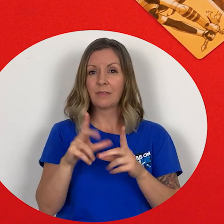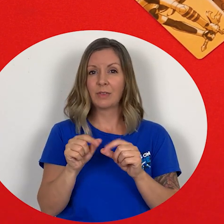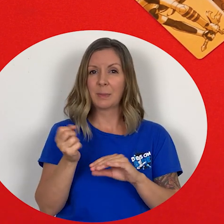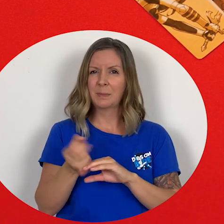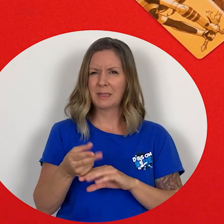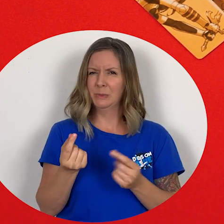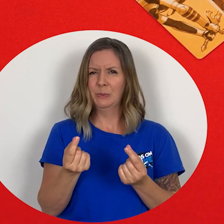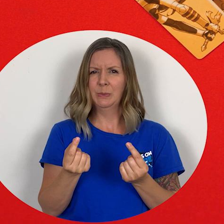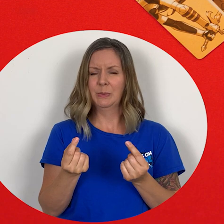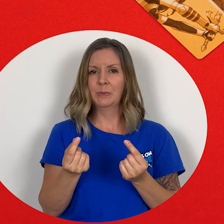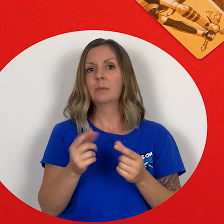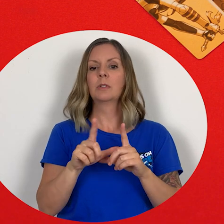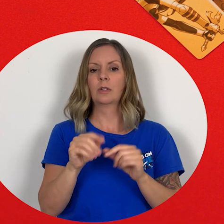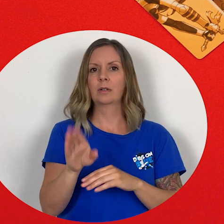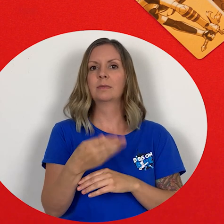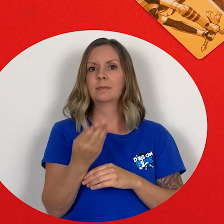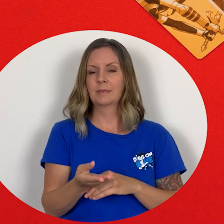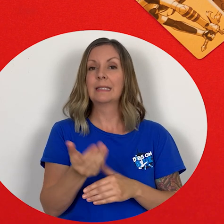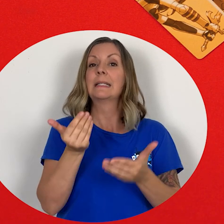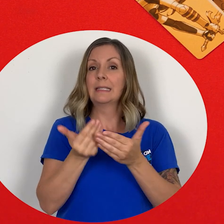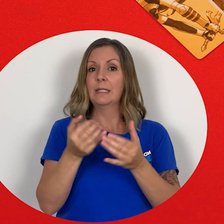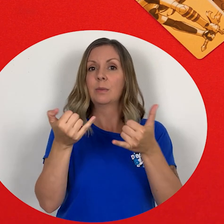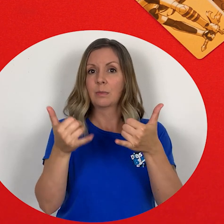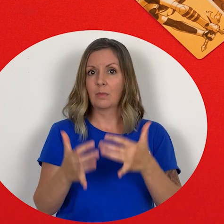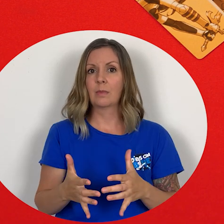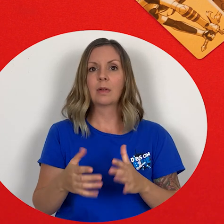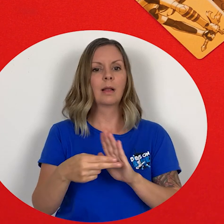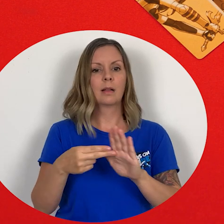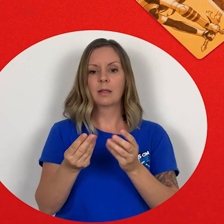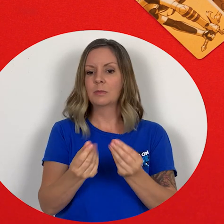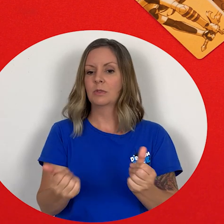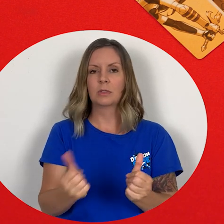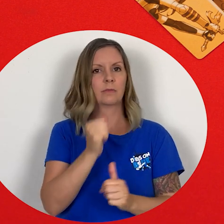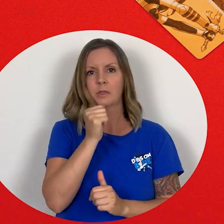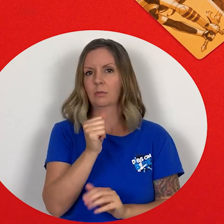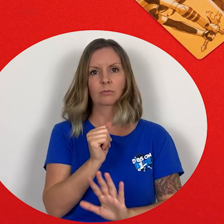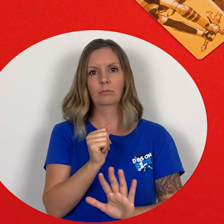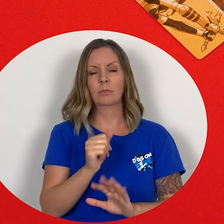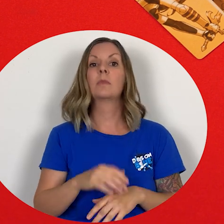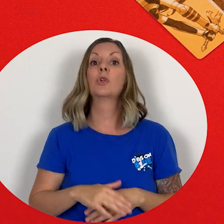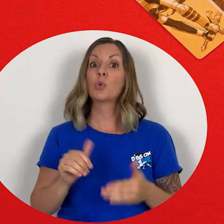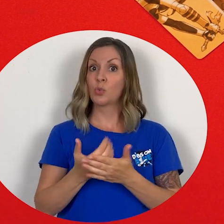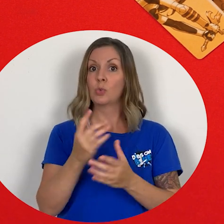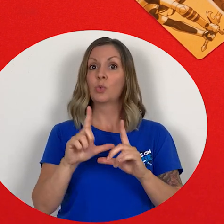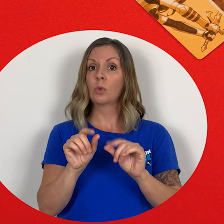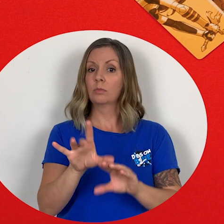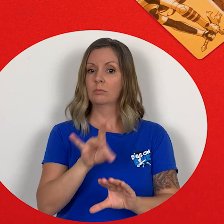causes it to happen, any time a card is defeated, that player puts their card face-up in front